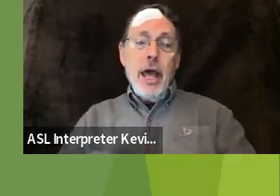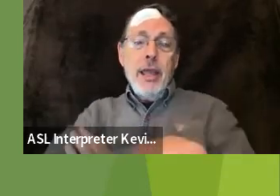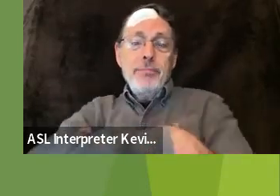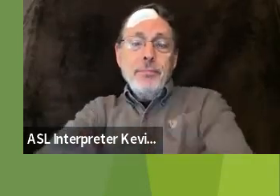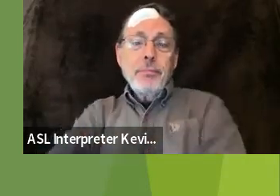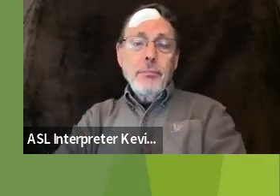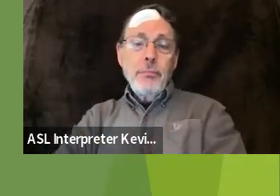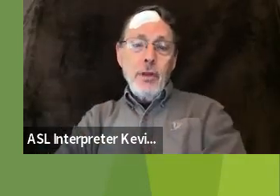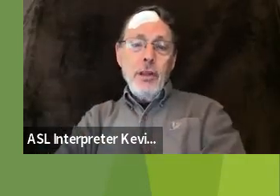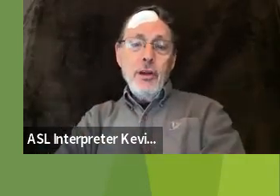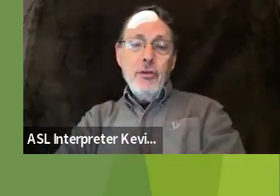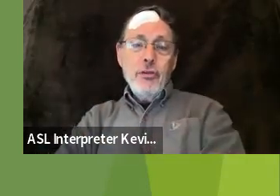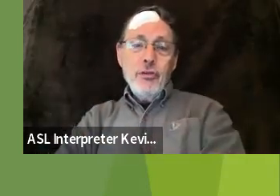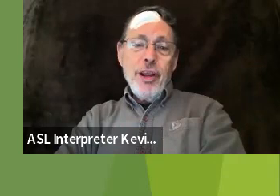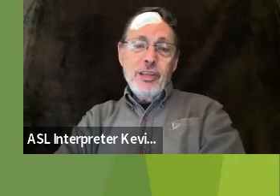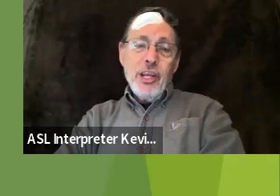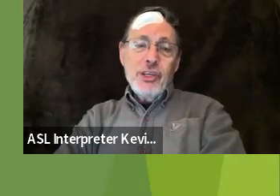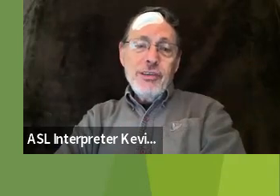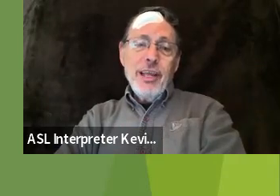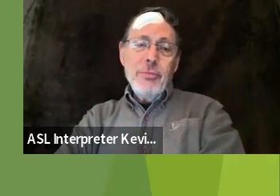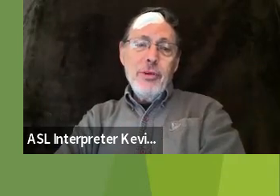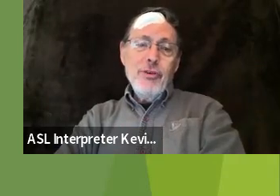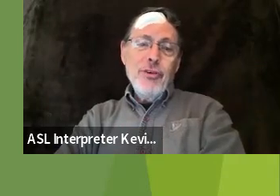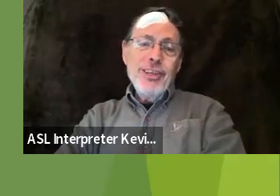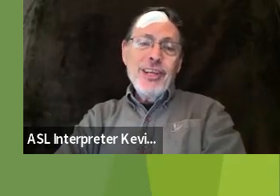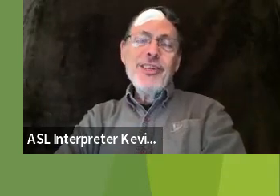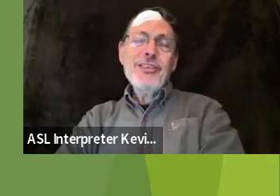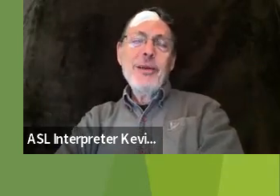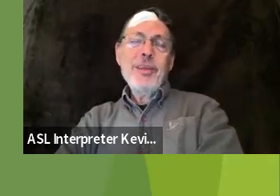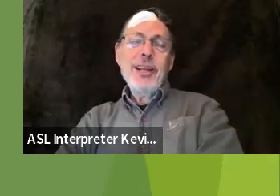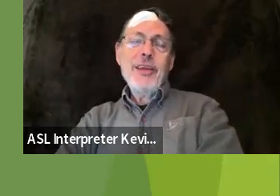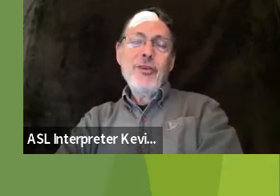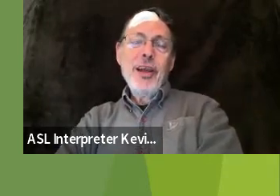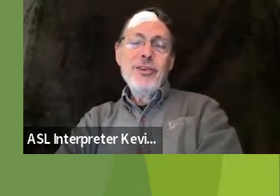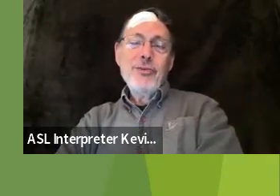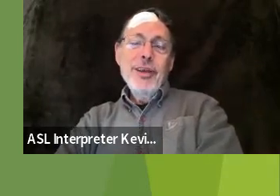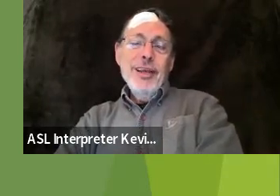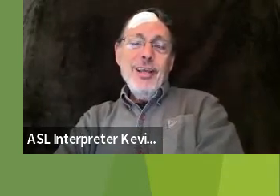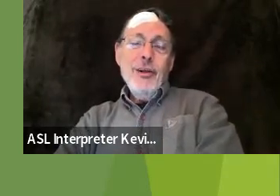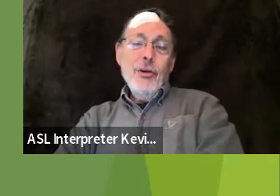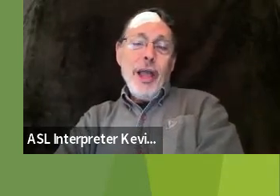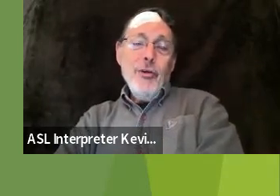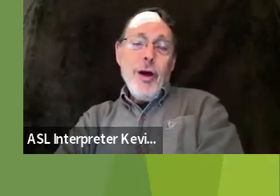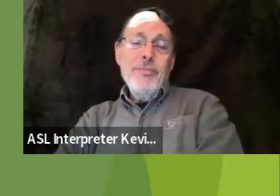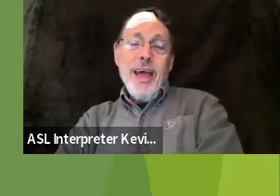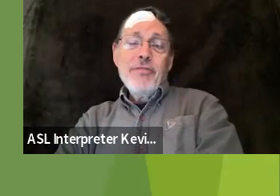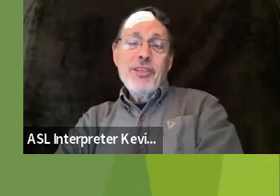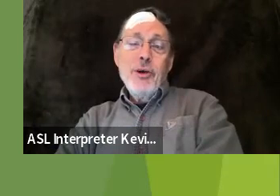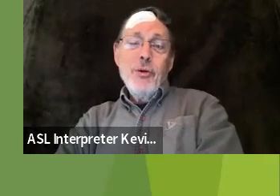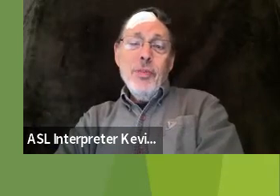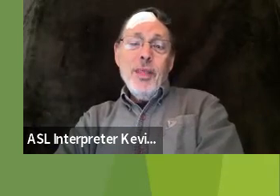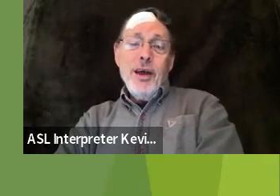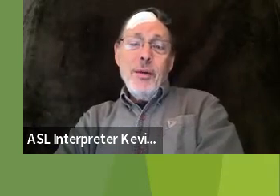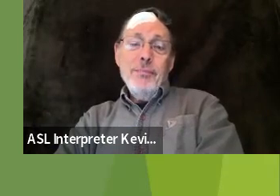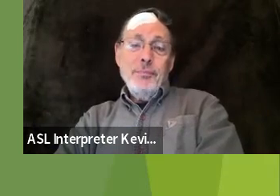You know, translation, like computer translation is something, and I grew up deaf, so I know